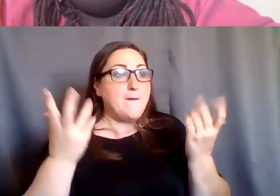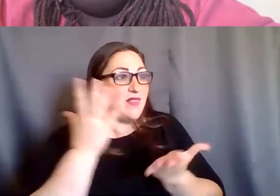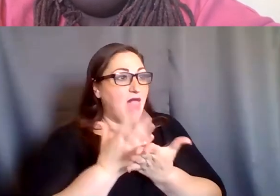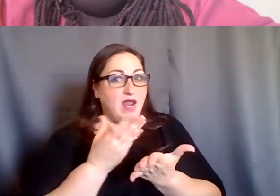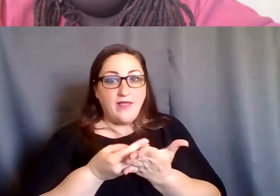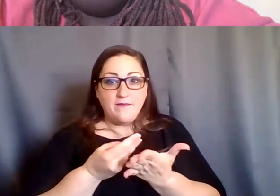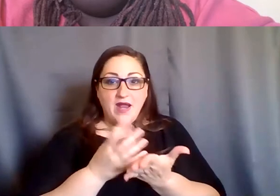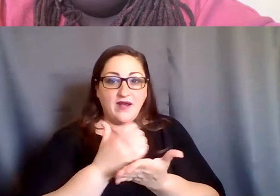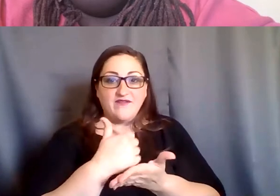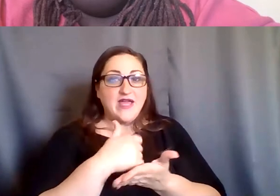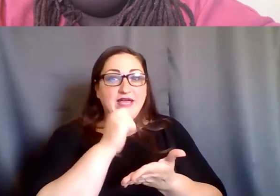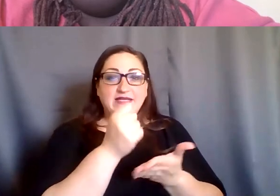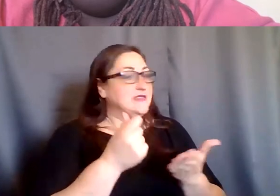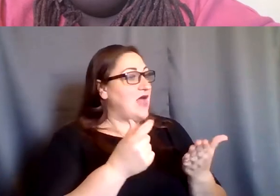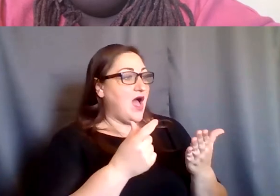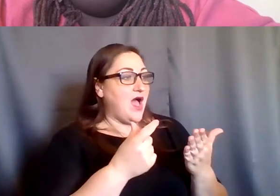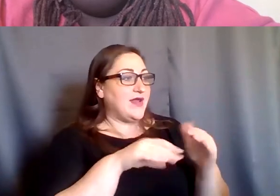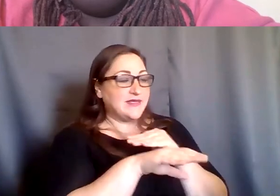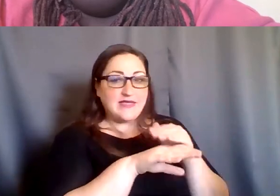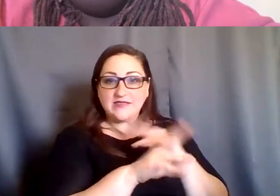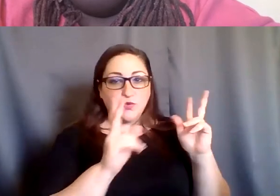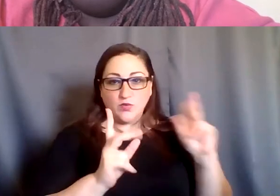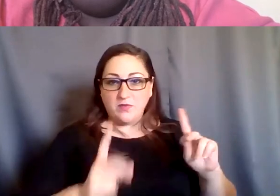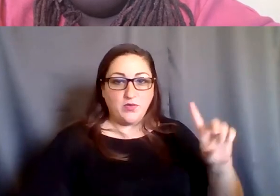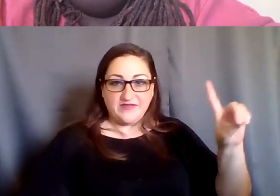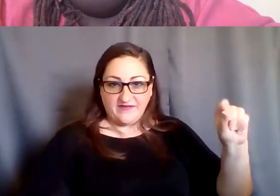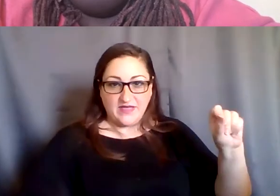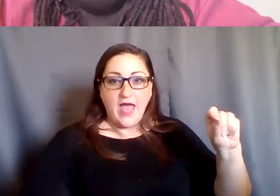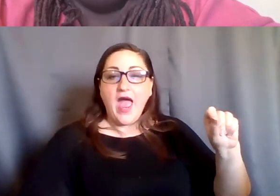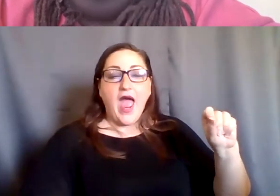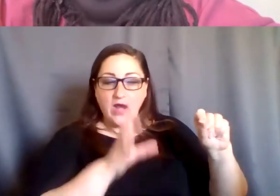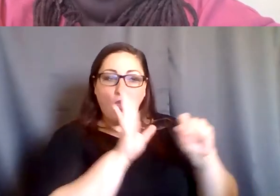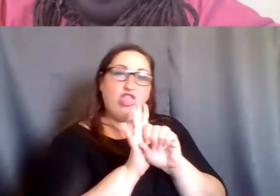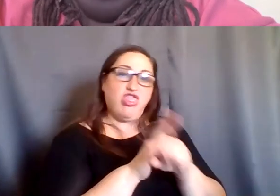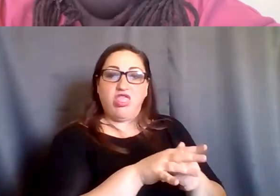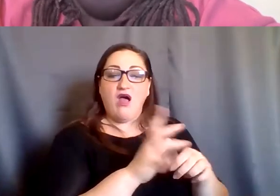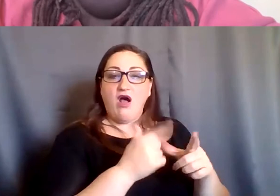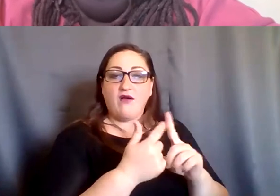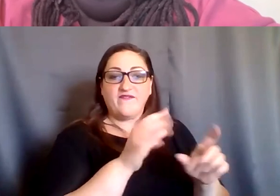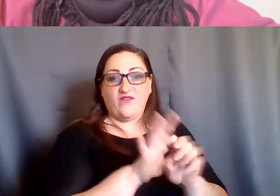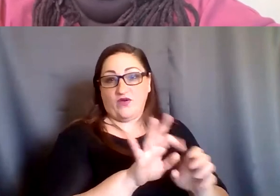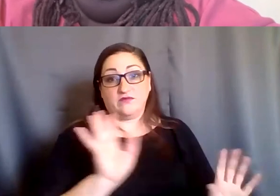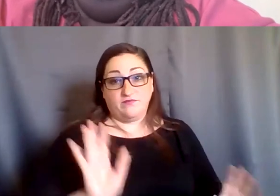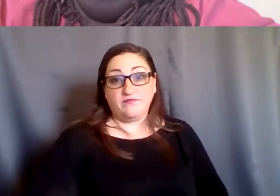to people with disabilities and will disenfranchise our voters. Like, period, full stop. And that's a problem.